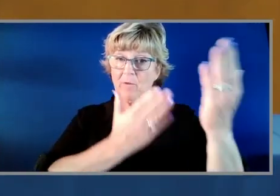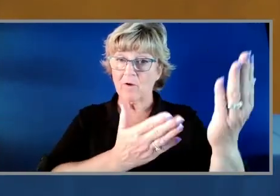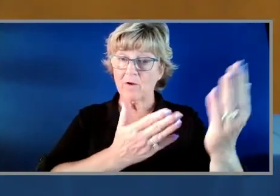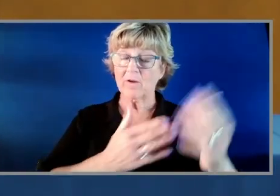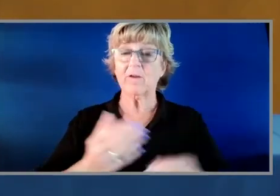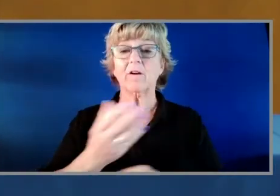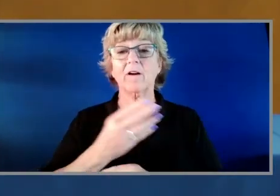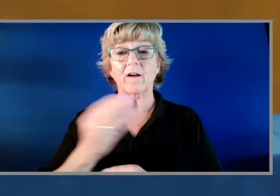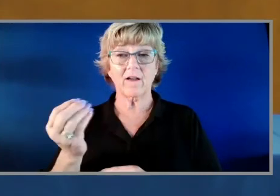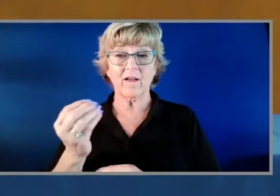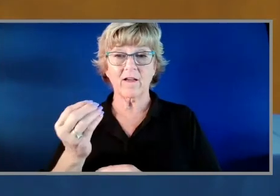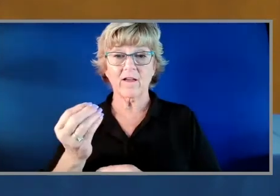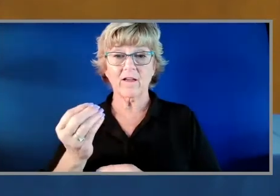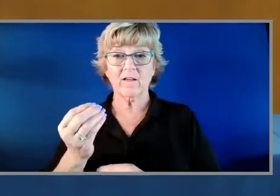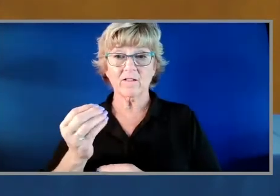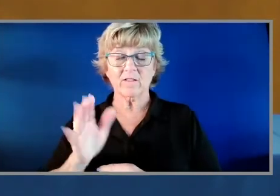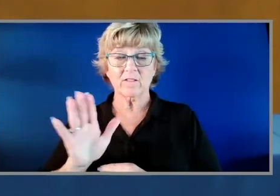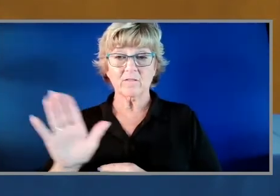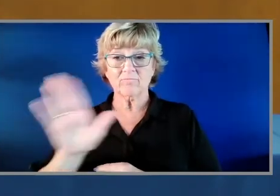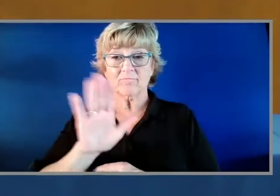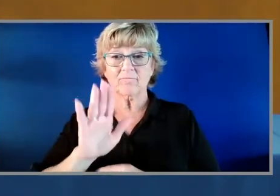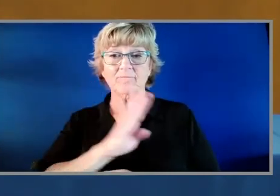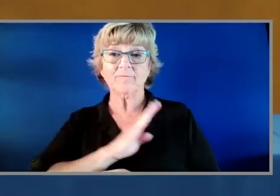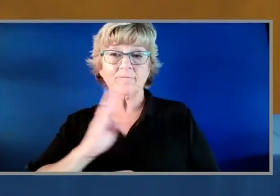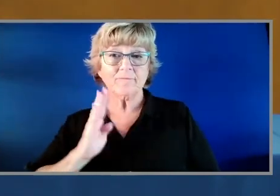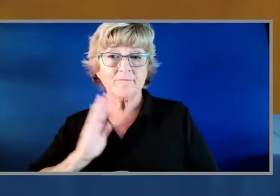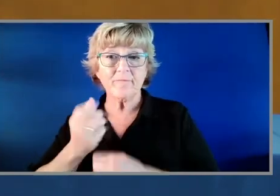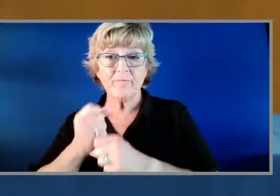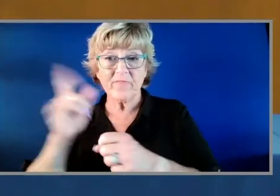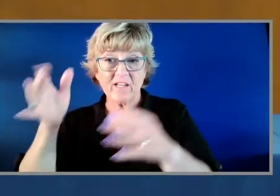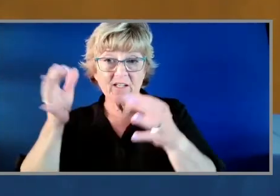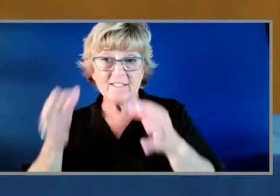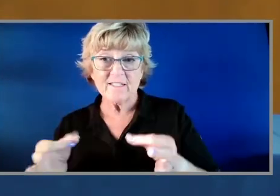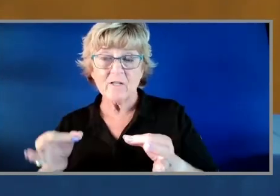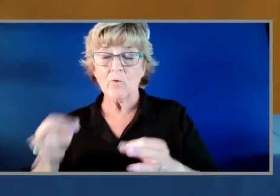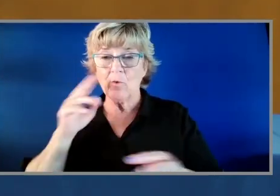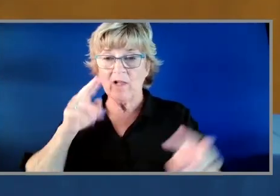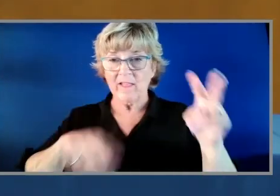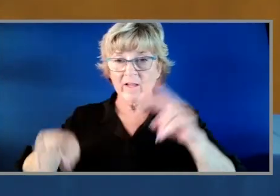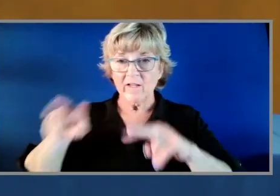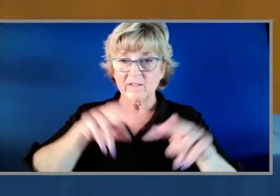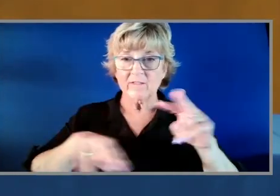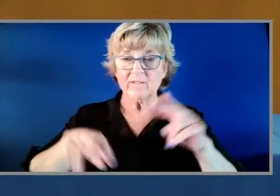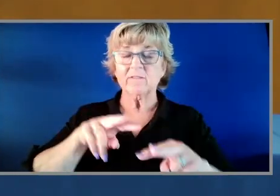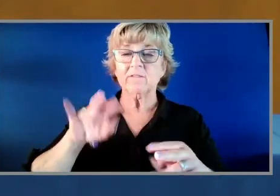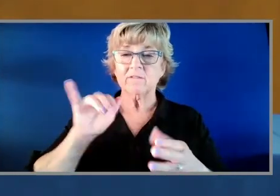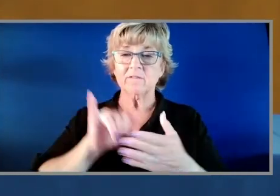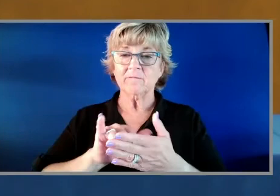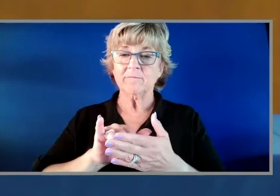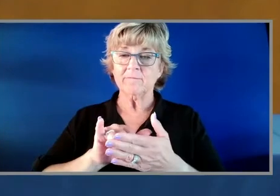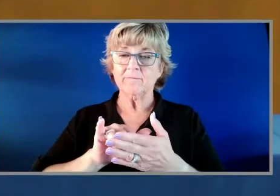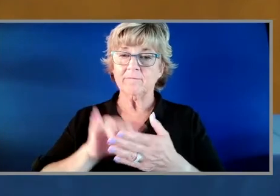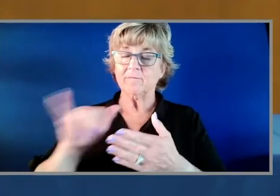Studio: One drawing proposals, but secondly, and probably for mostly already when it comes to the board for some decision that